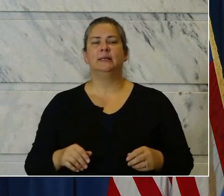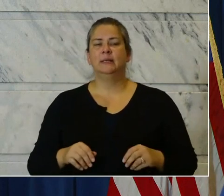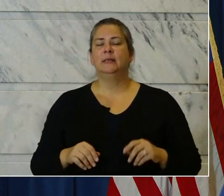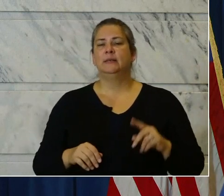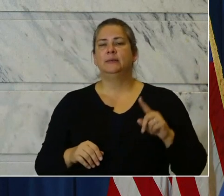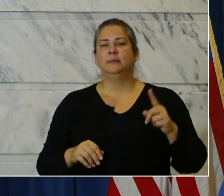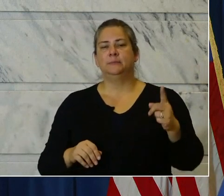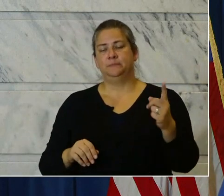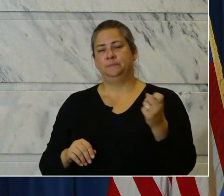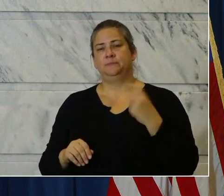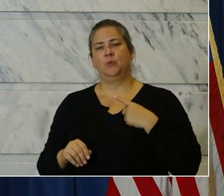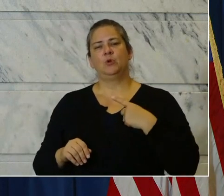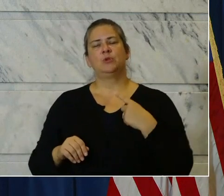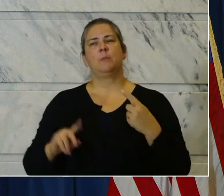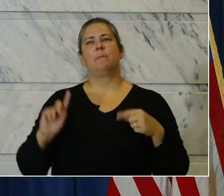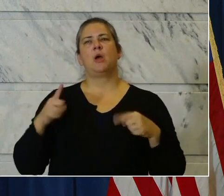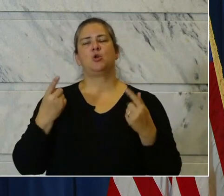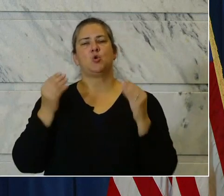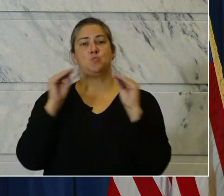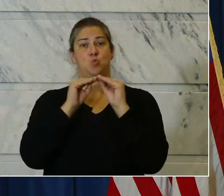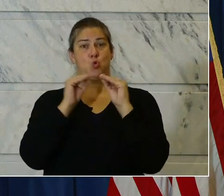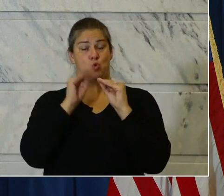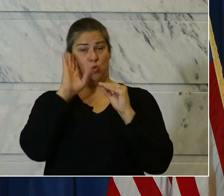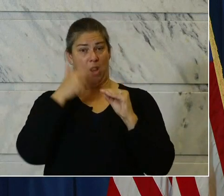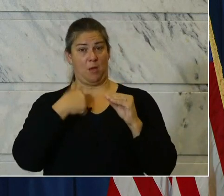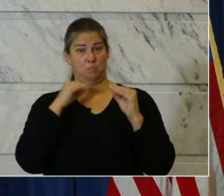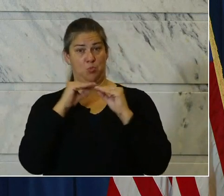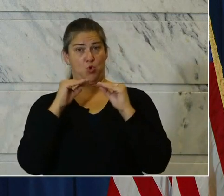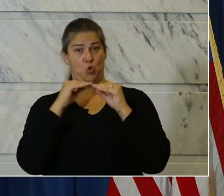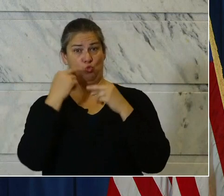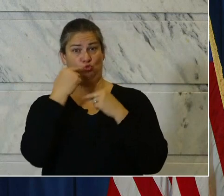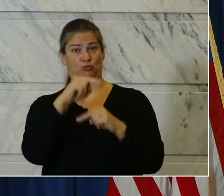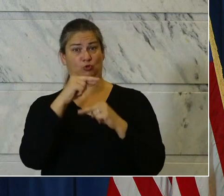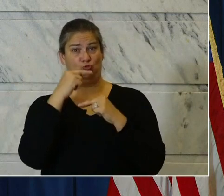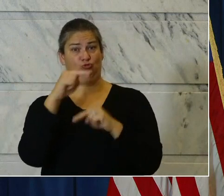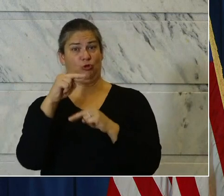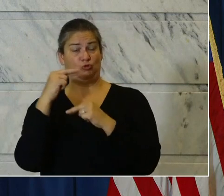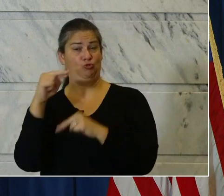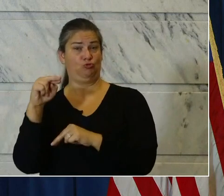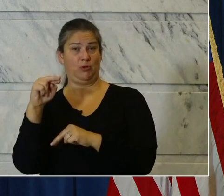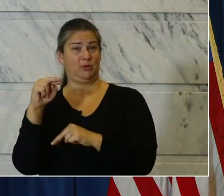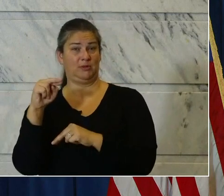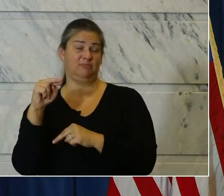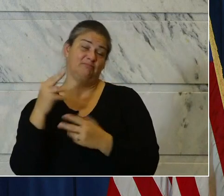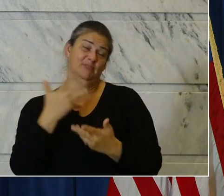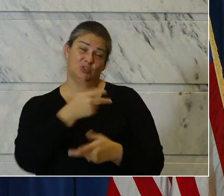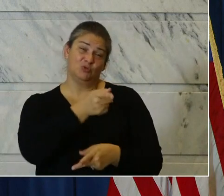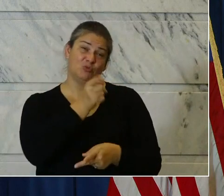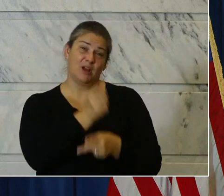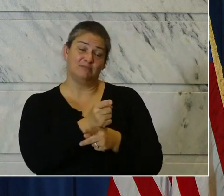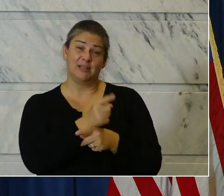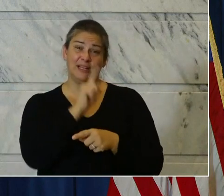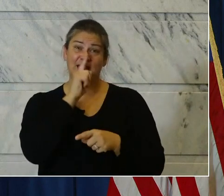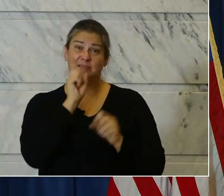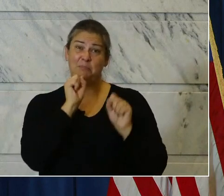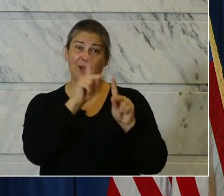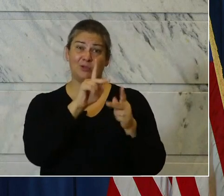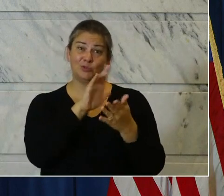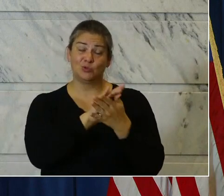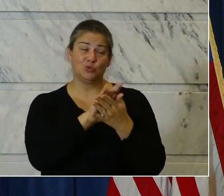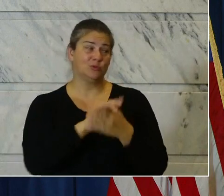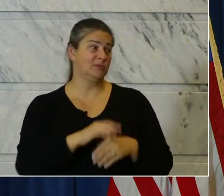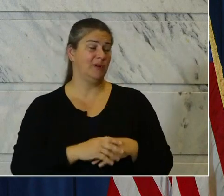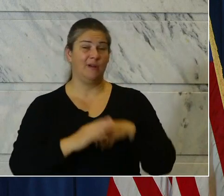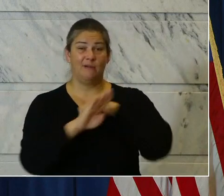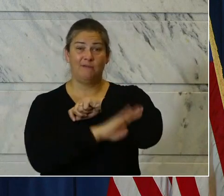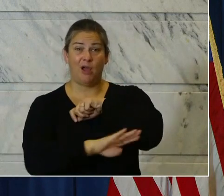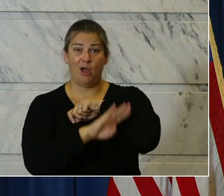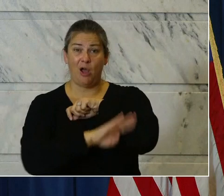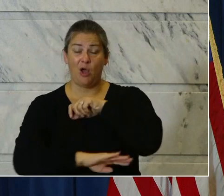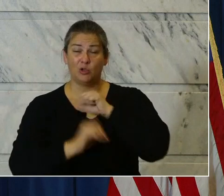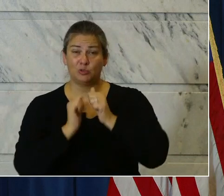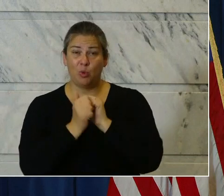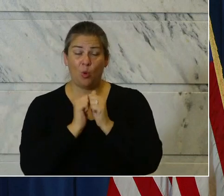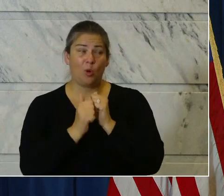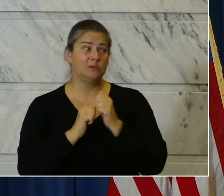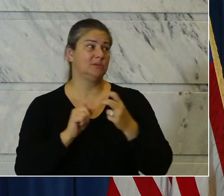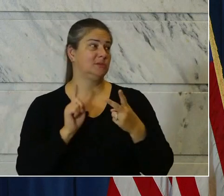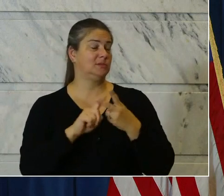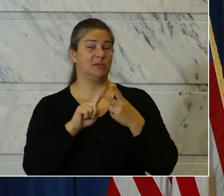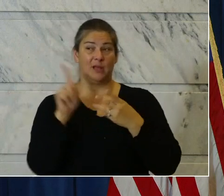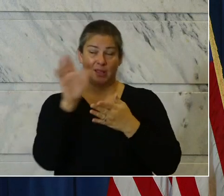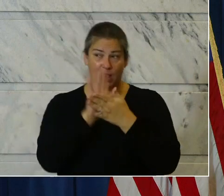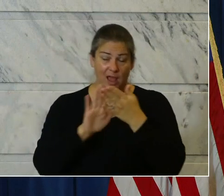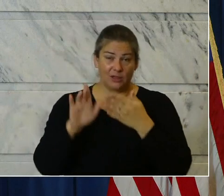HAPPENING RENAMING BASES